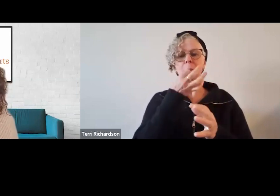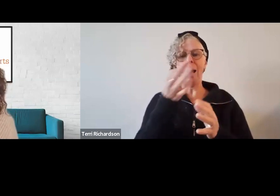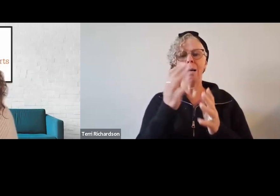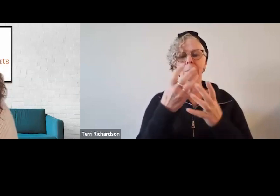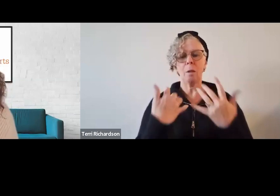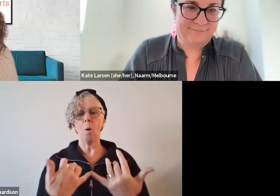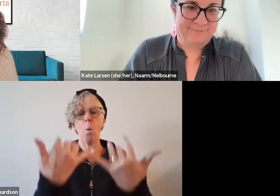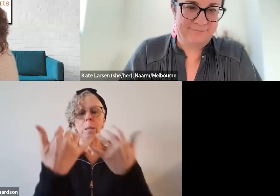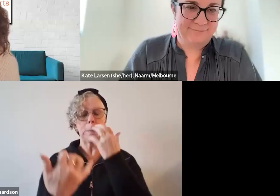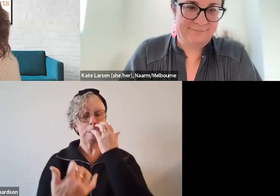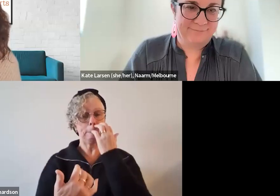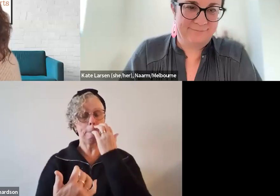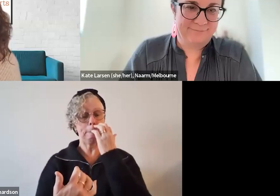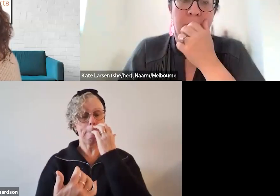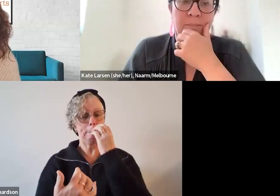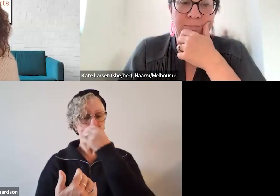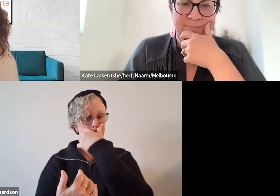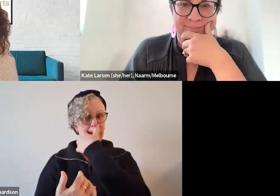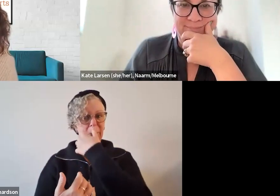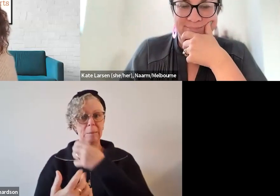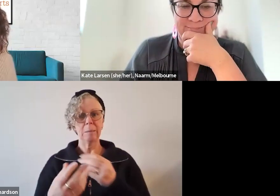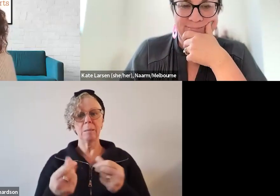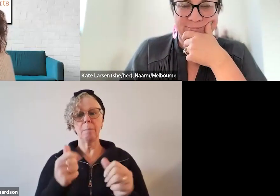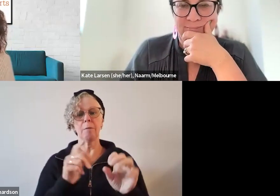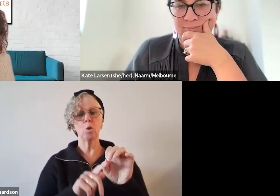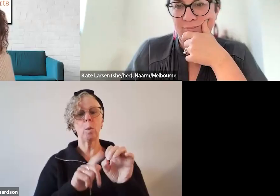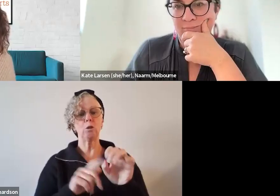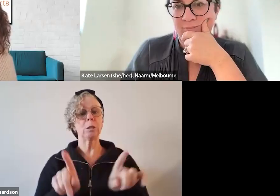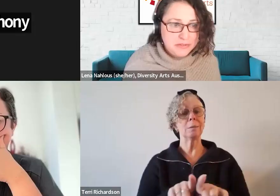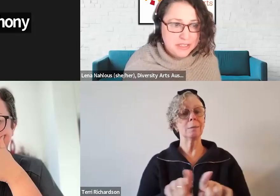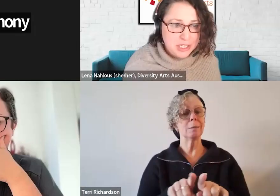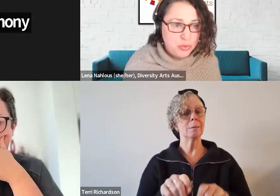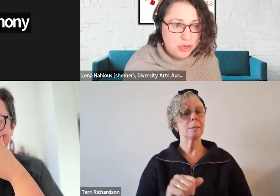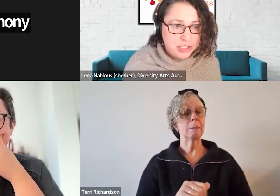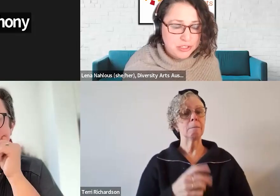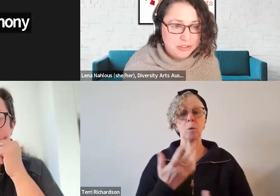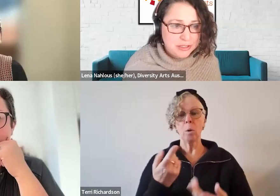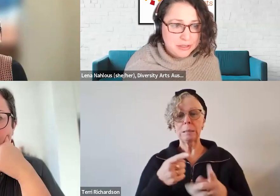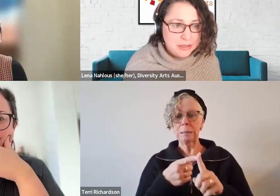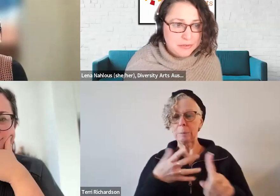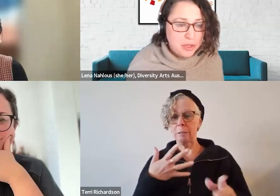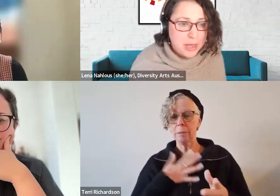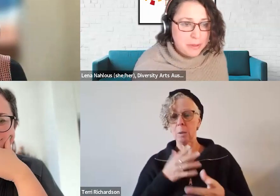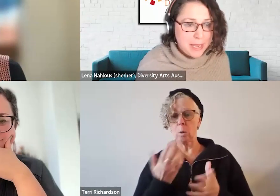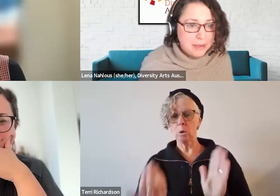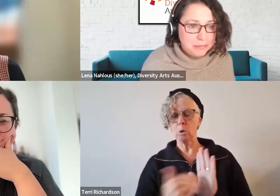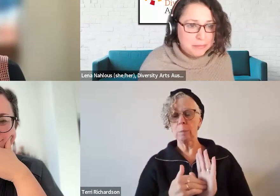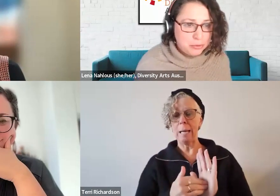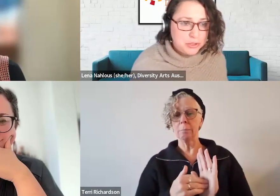take some of the audience questions now unless there's something specifically you wanted to follow up about Punctum,